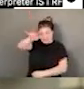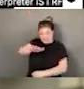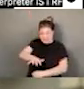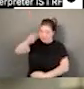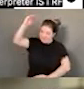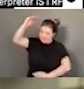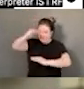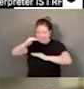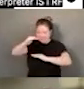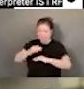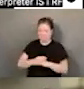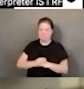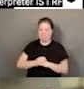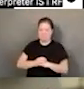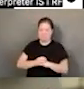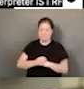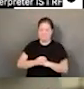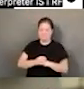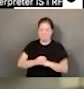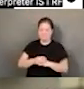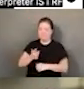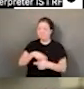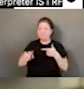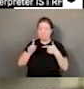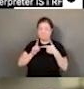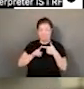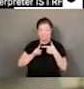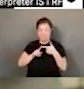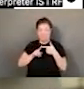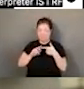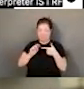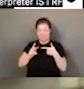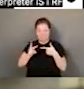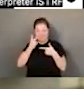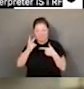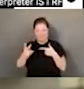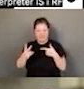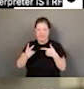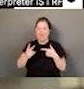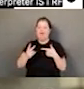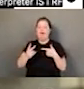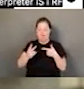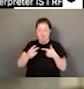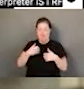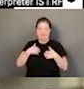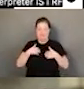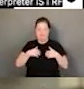Another important finding from this project was that it is very important for users that the web based services